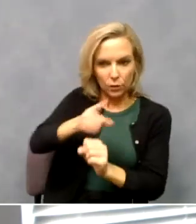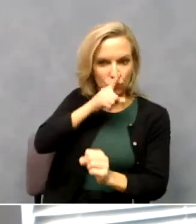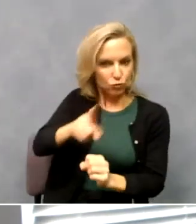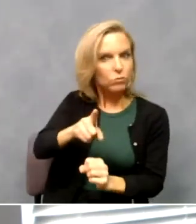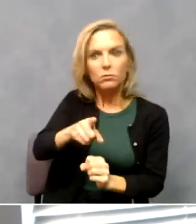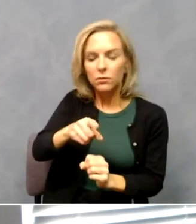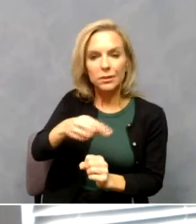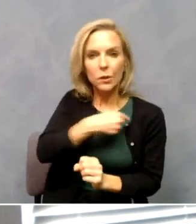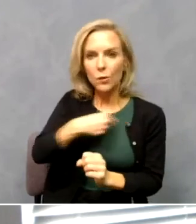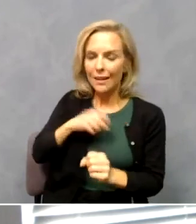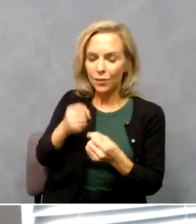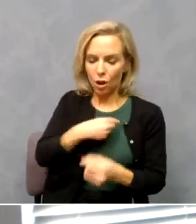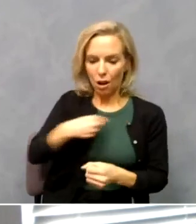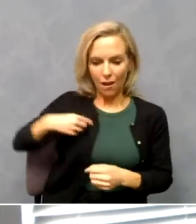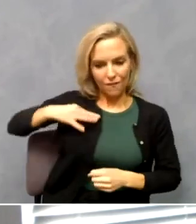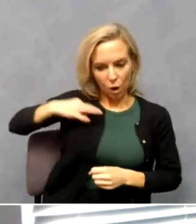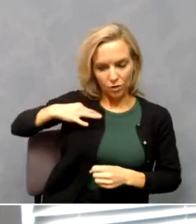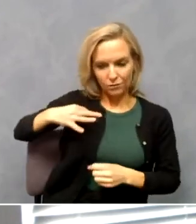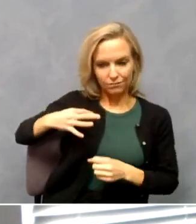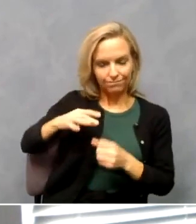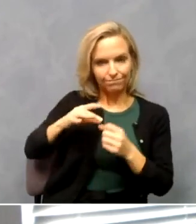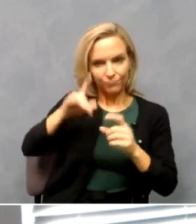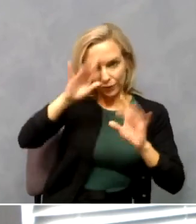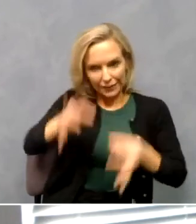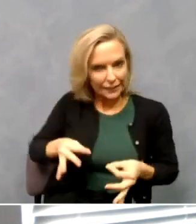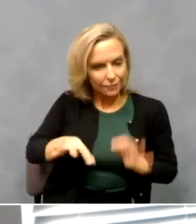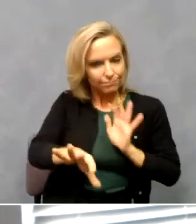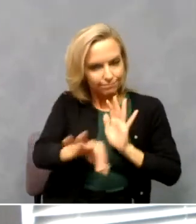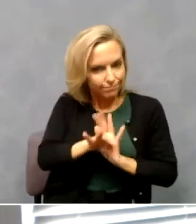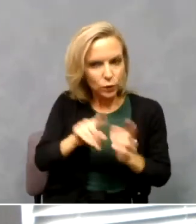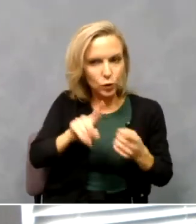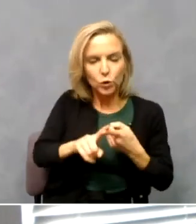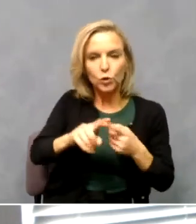other areas, to not host parties at your house that mix and match multiple